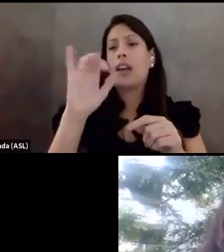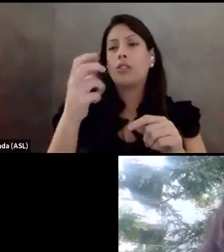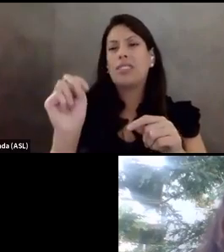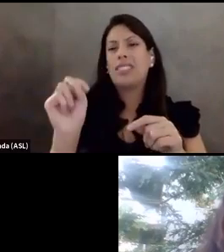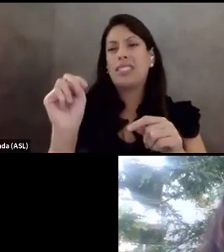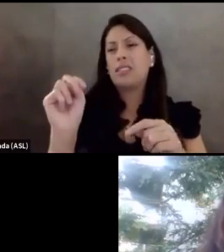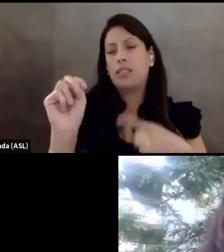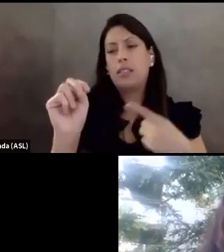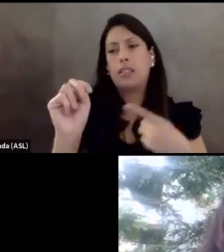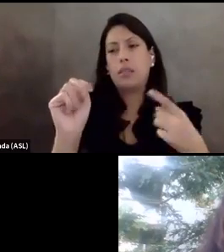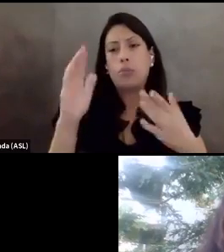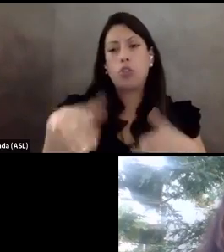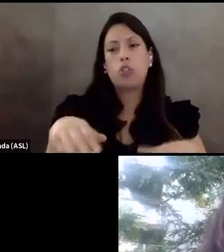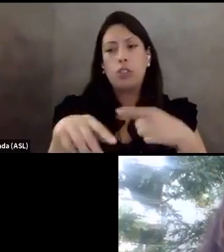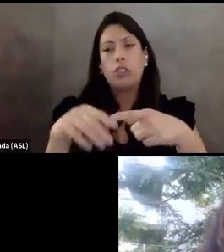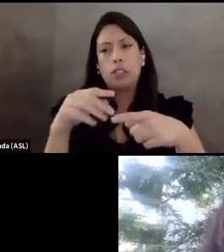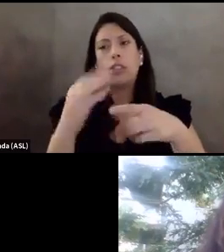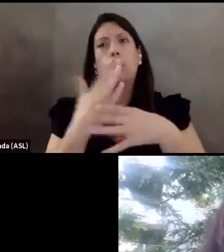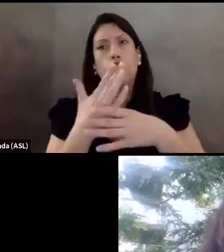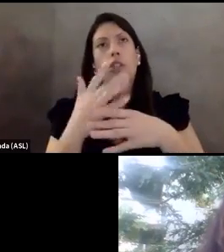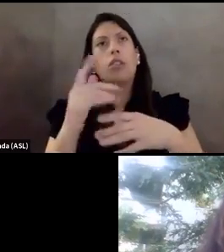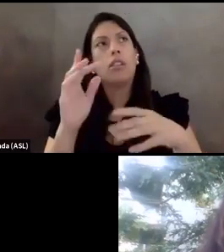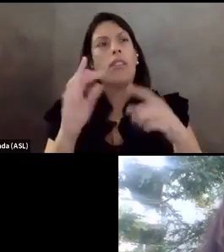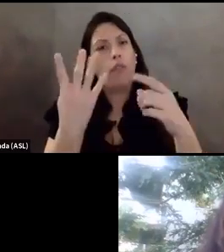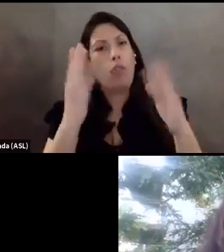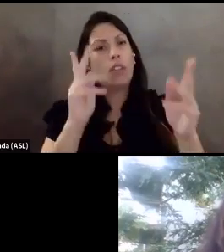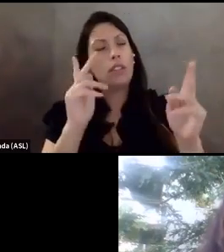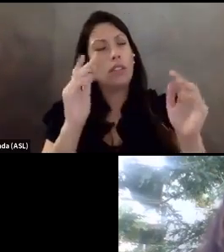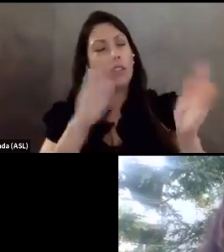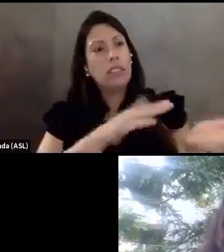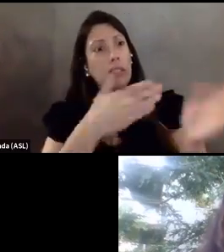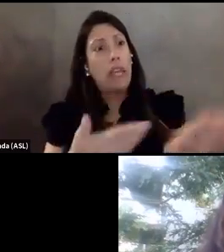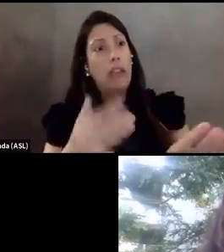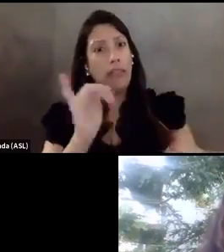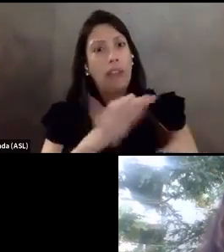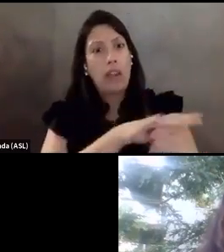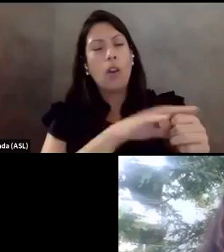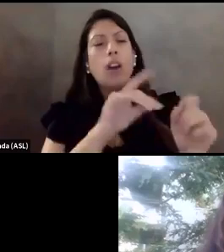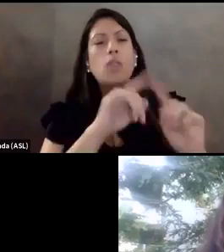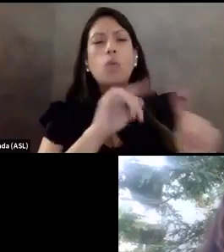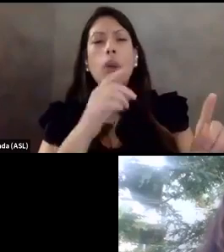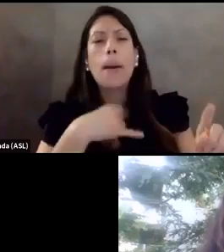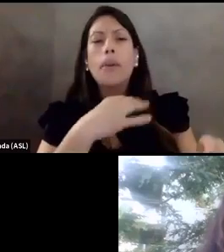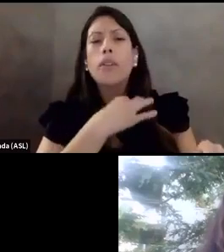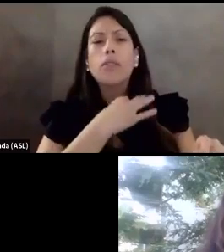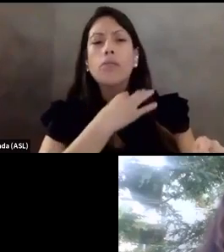And I just wanted to get a status of what's happening there. I also understand that